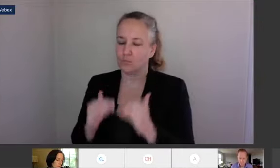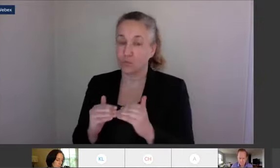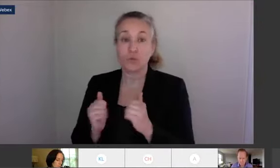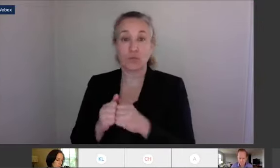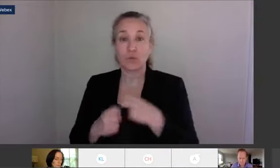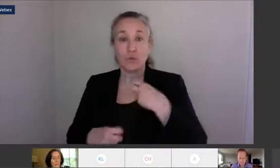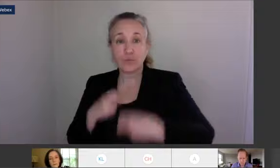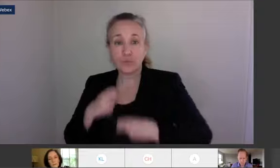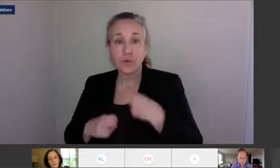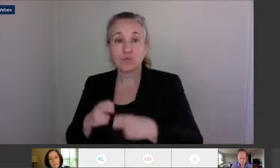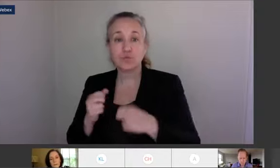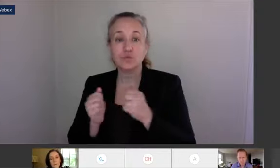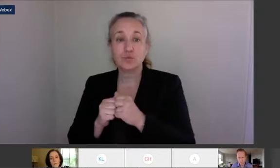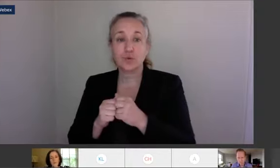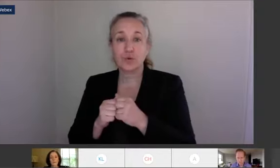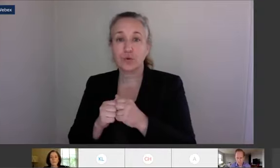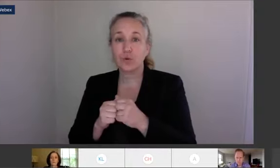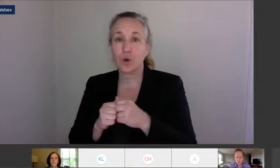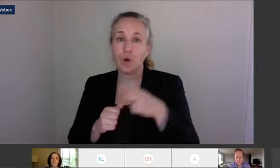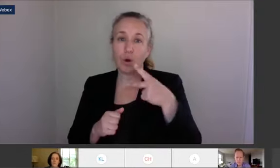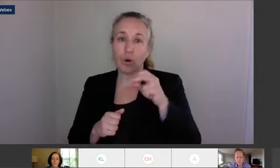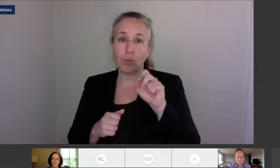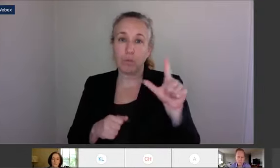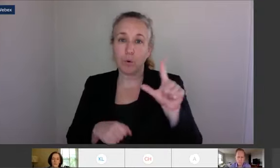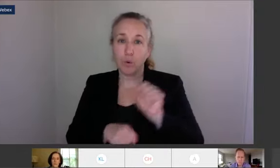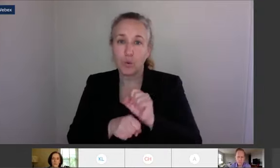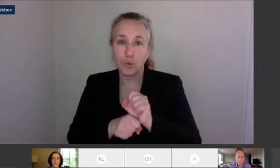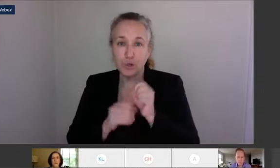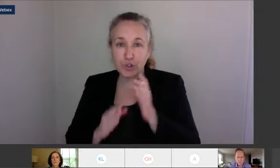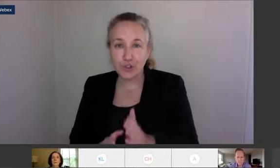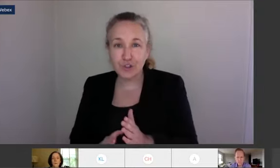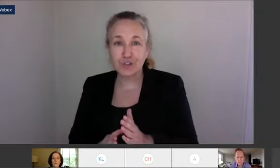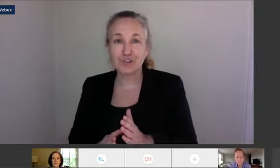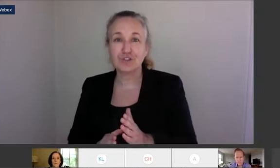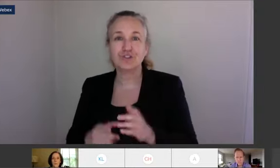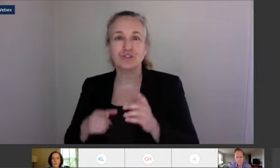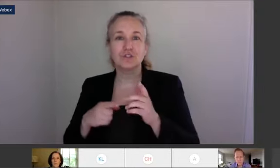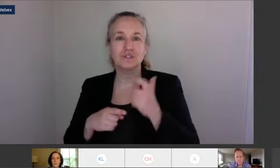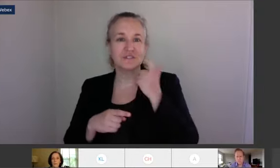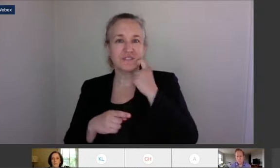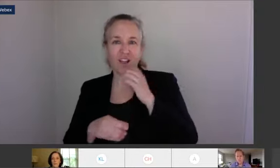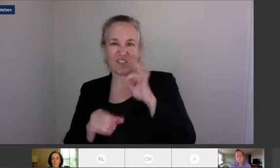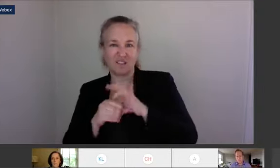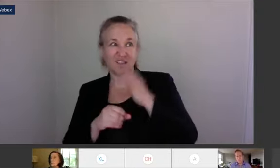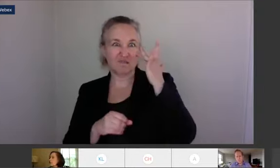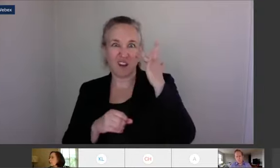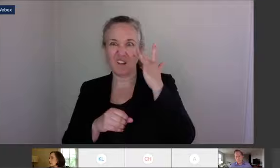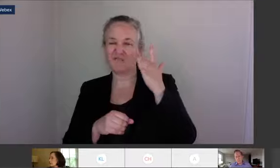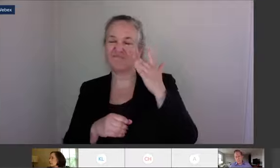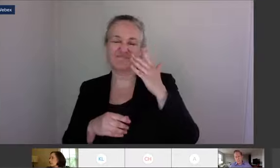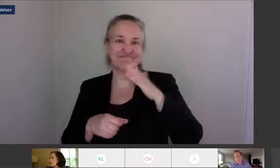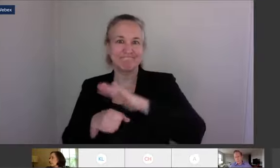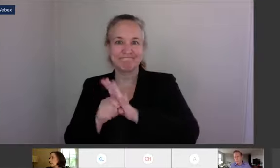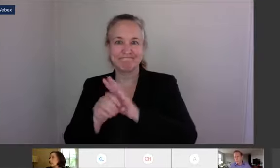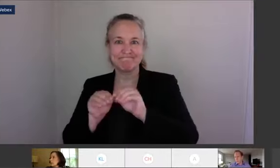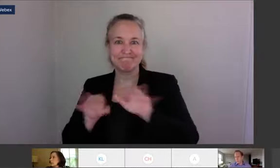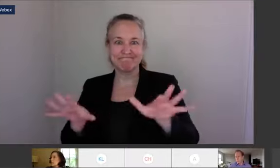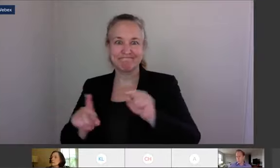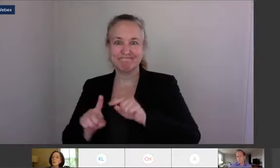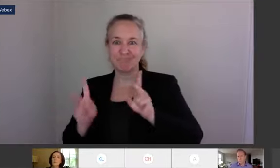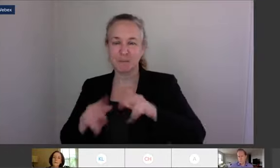getting poll workers during this primary election because of the pandemic will County